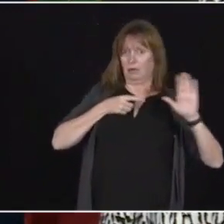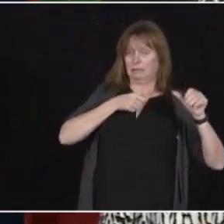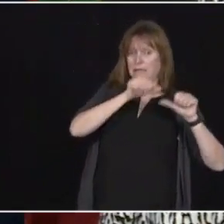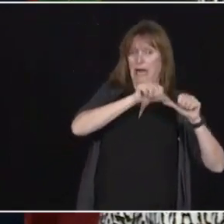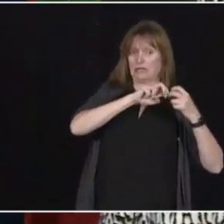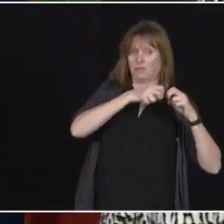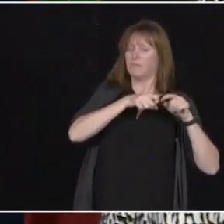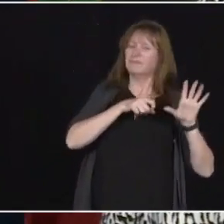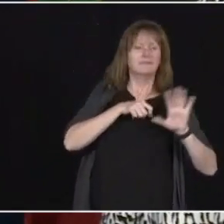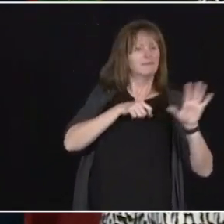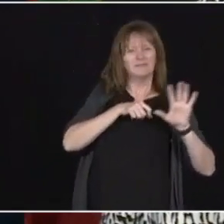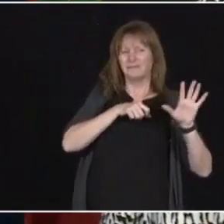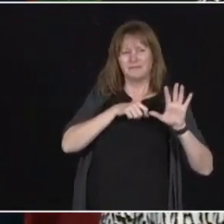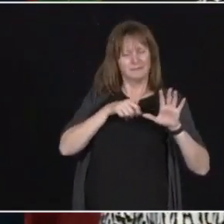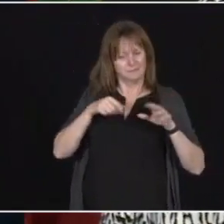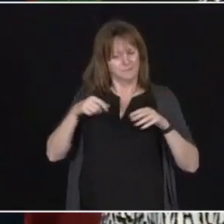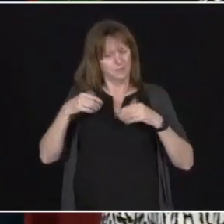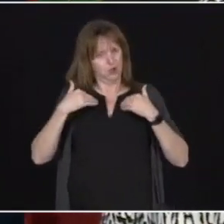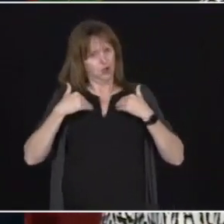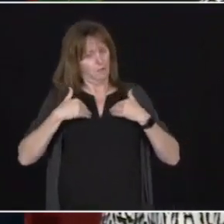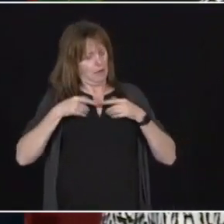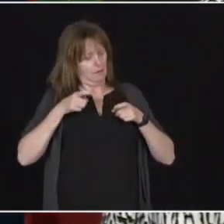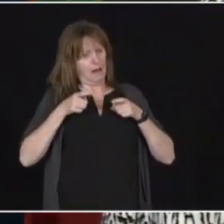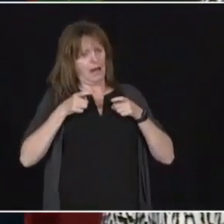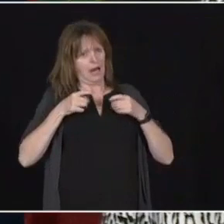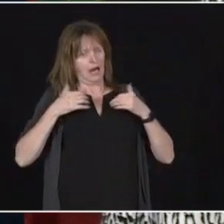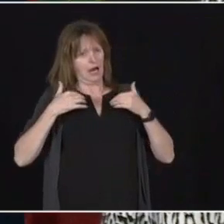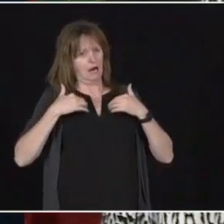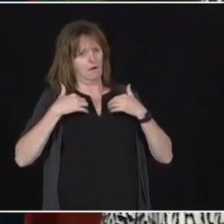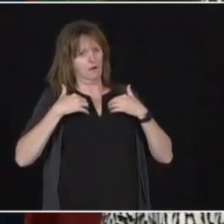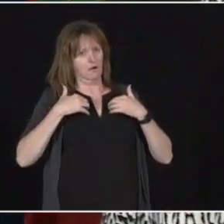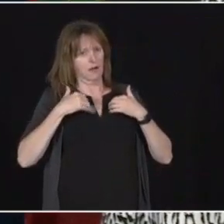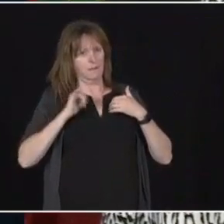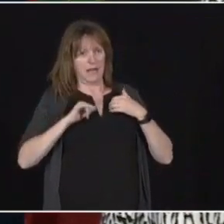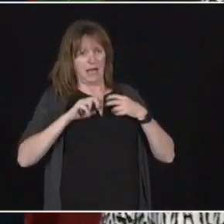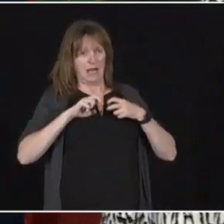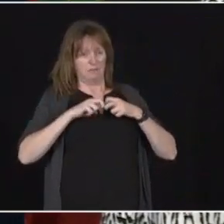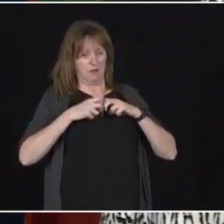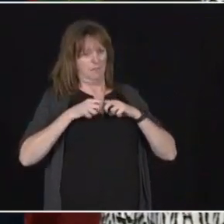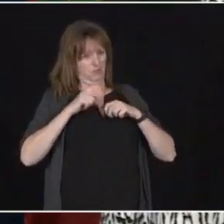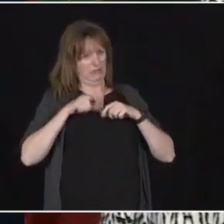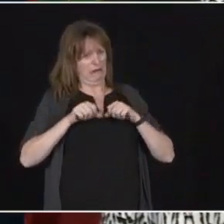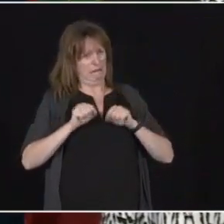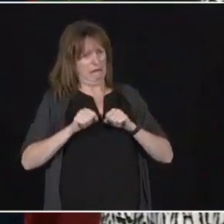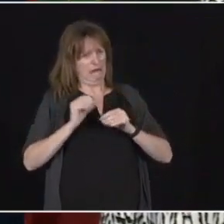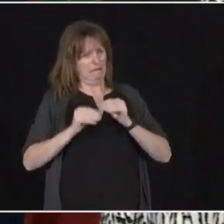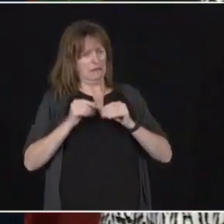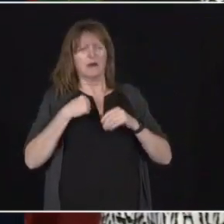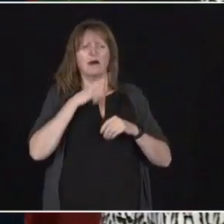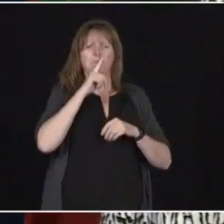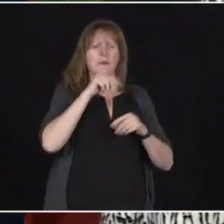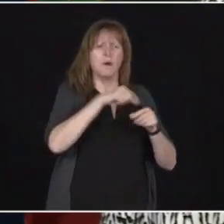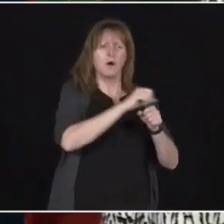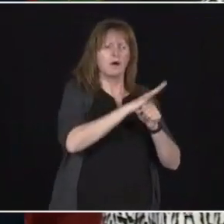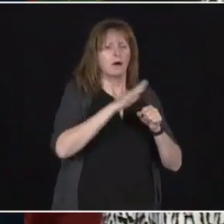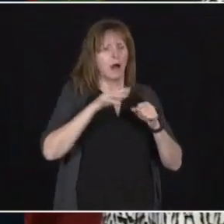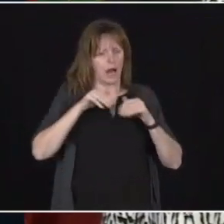You are saying that you know, this is not necessarily I scientific problem anymore, it is a management problem. And management problems we should be able to